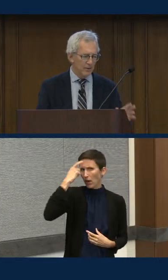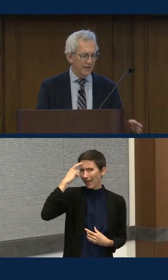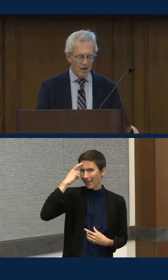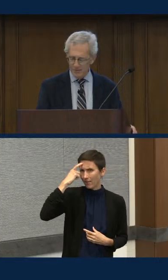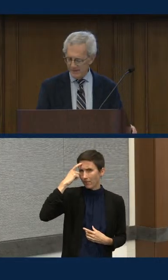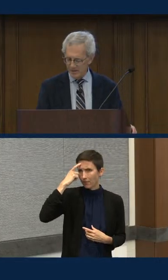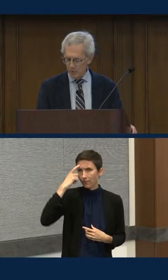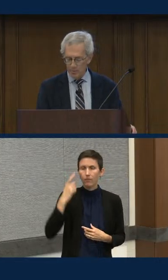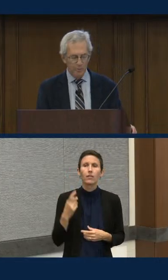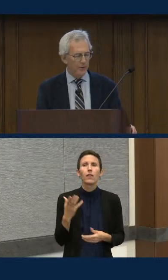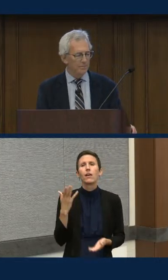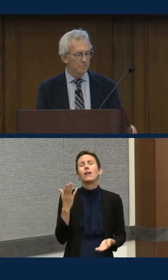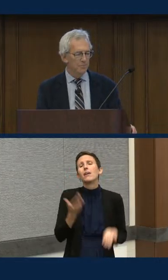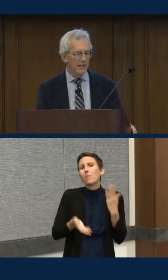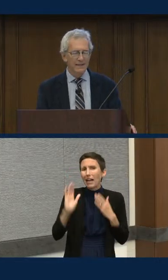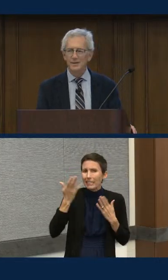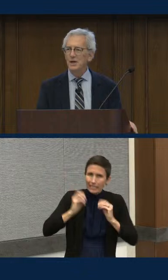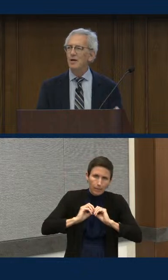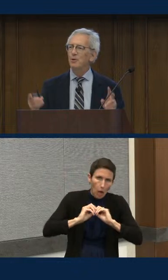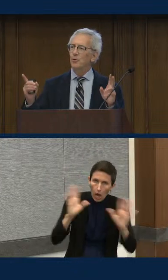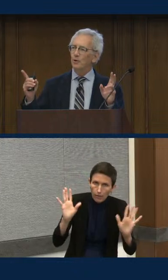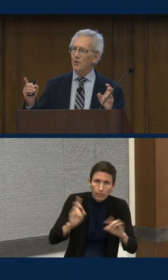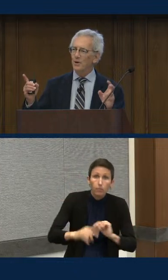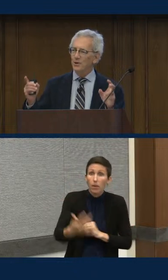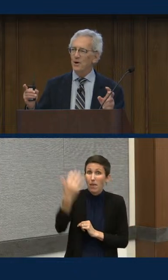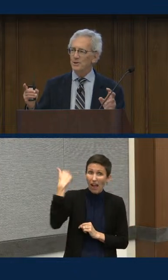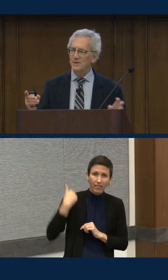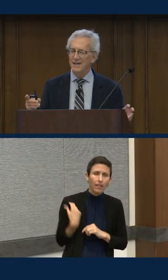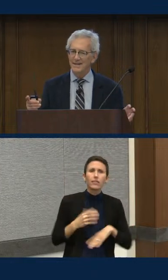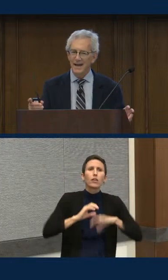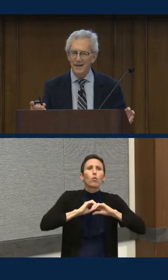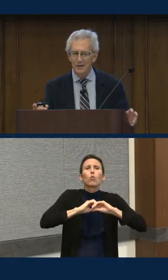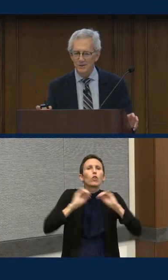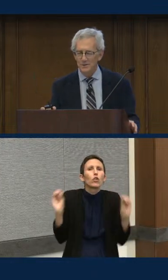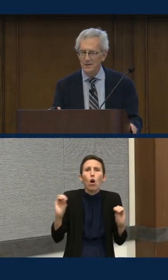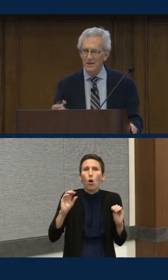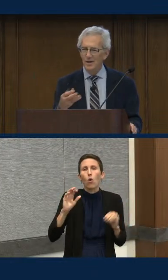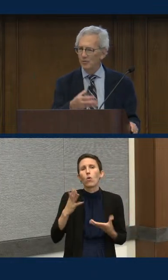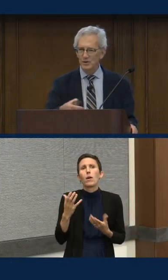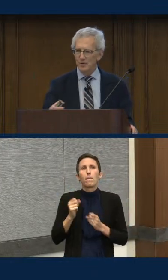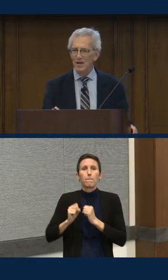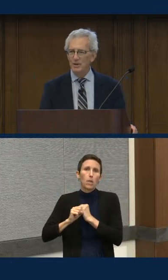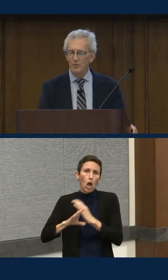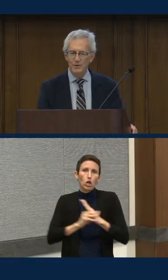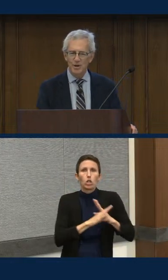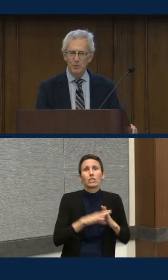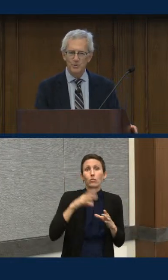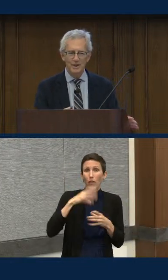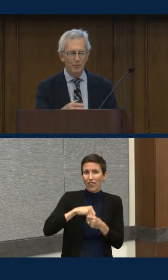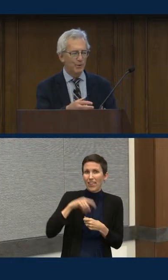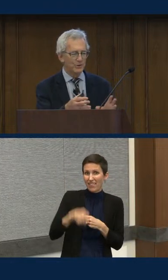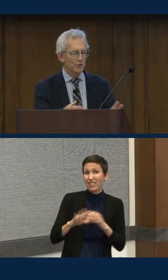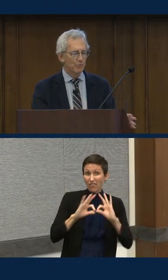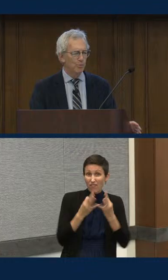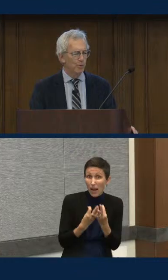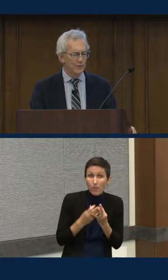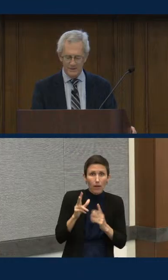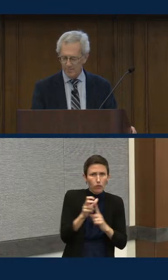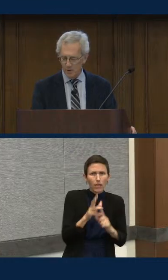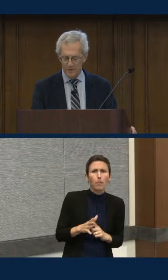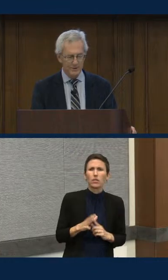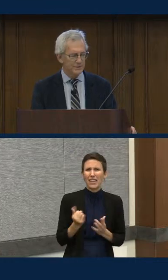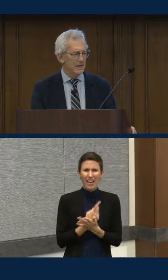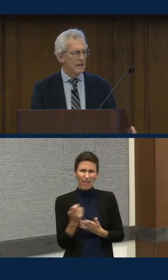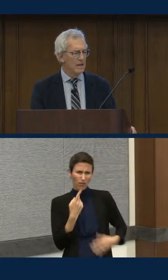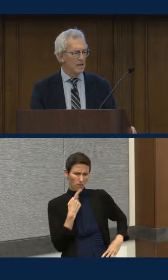obvious experiment but at the